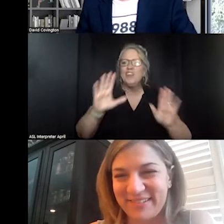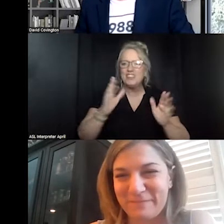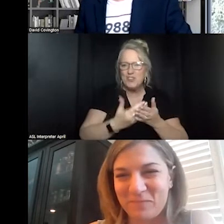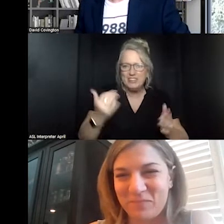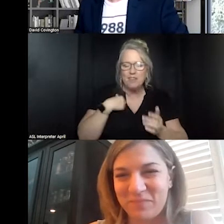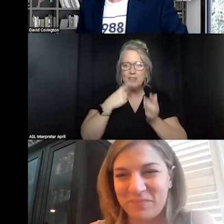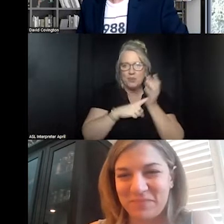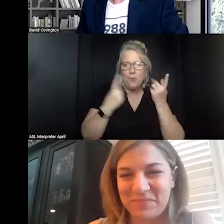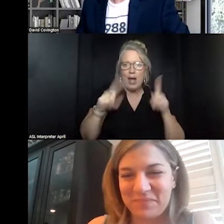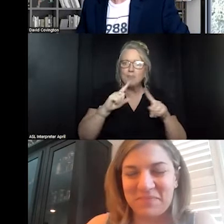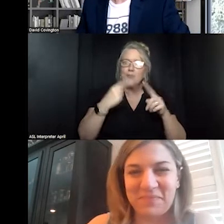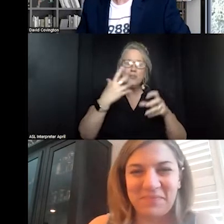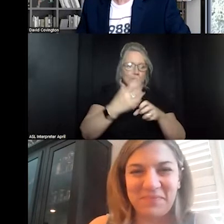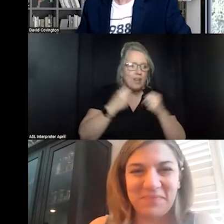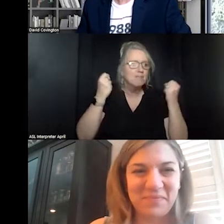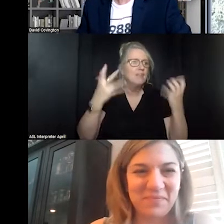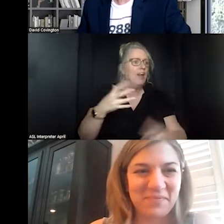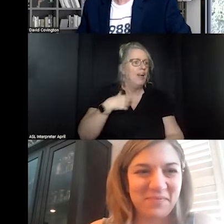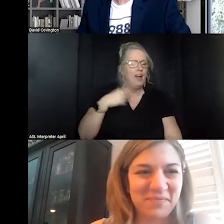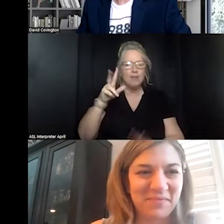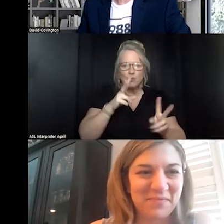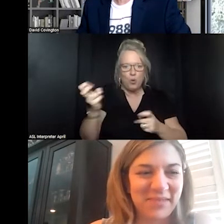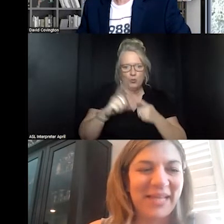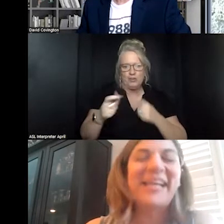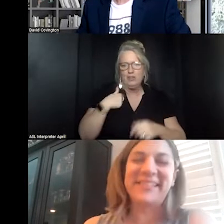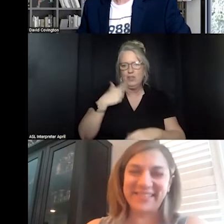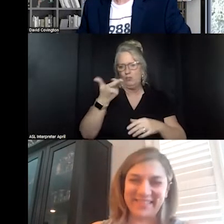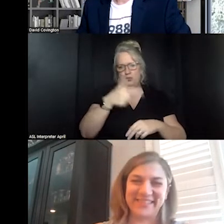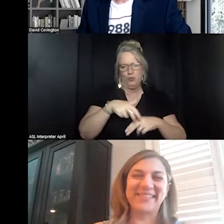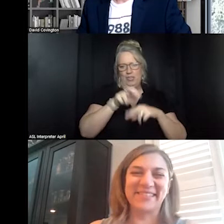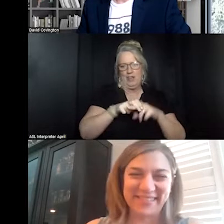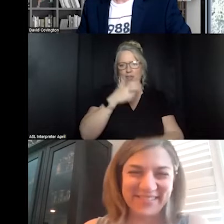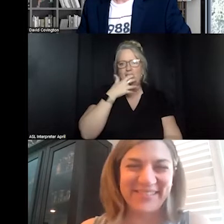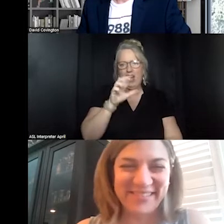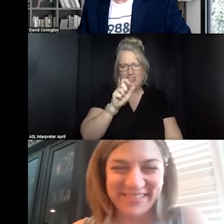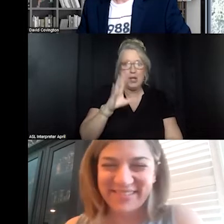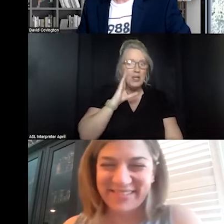WHEN YOU GET A LOT OF QUOTES, YOU GET PUT IN THE CRISIS TRIVIA HOT SEAT. SO IT IS COMING. MONICA,